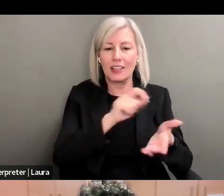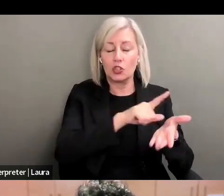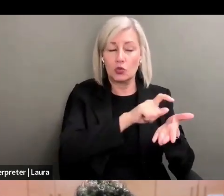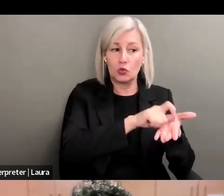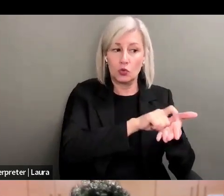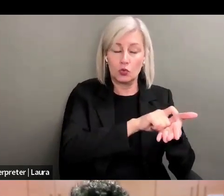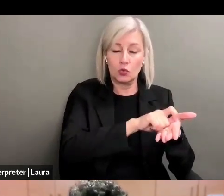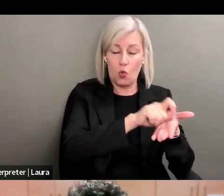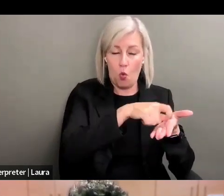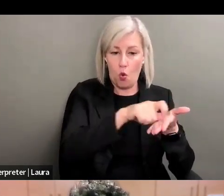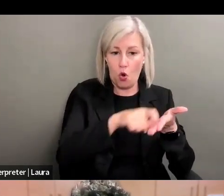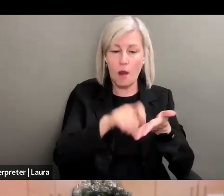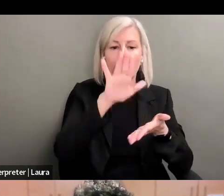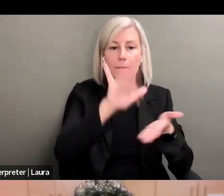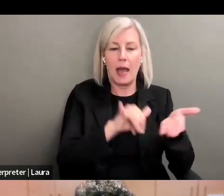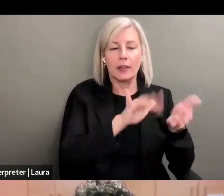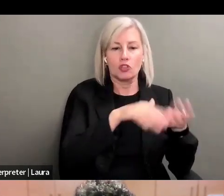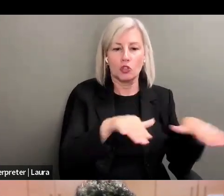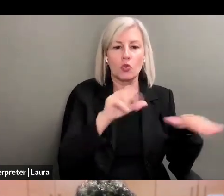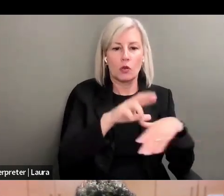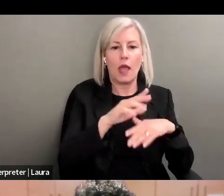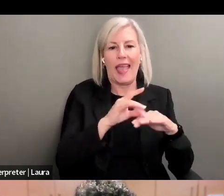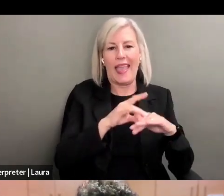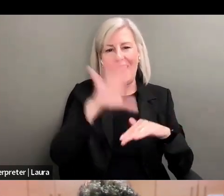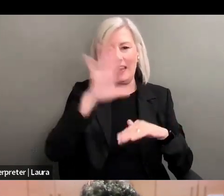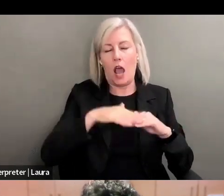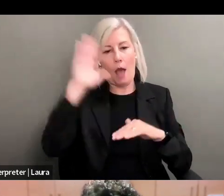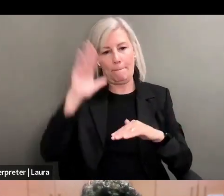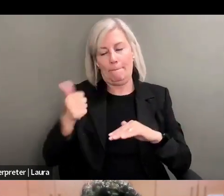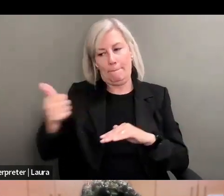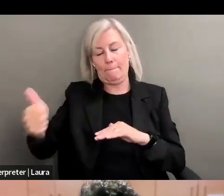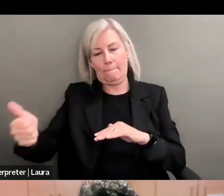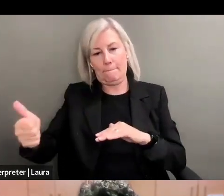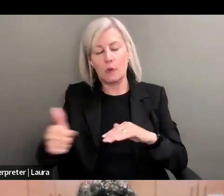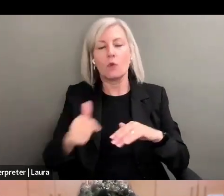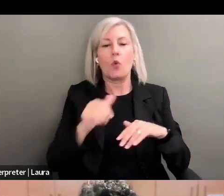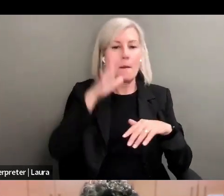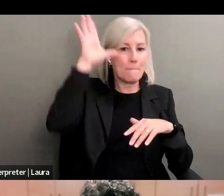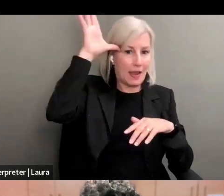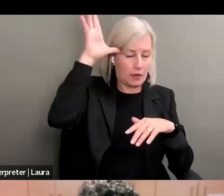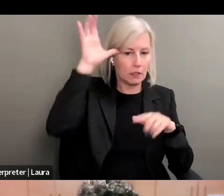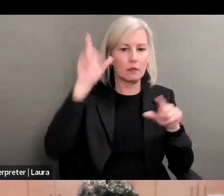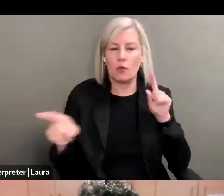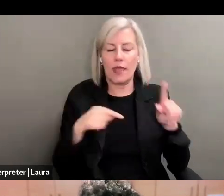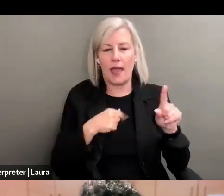three and up, or by children eight and up scoring themselves. So there's a parent version and a child version.